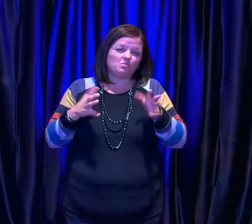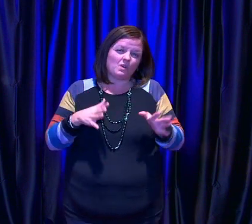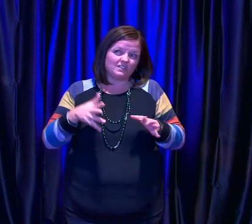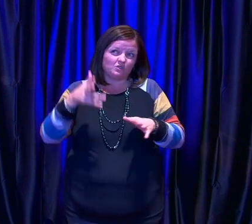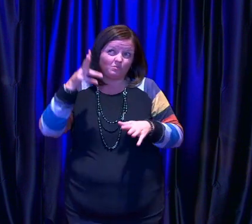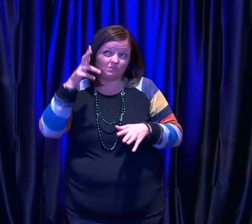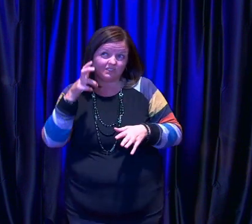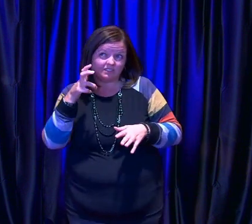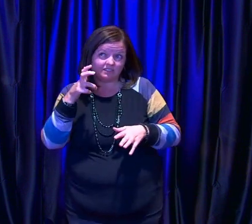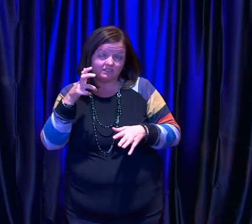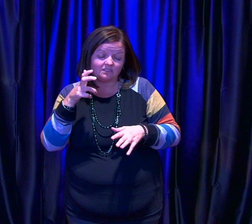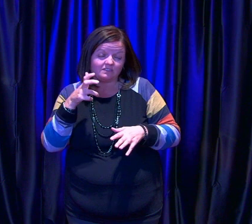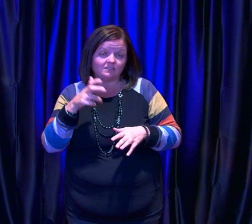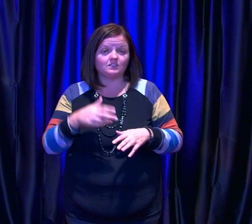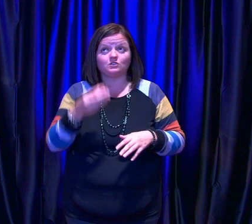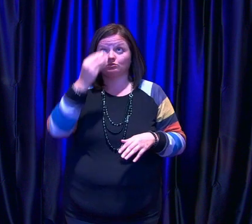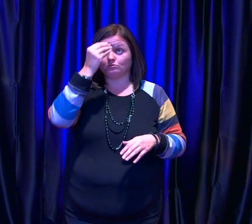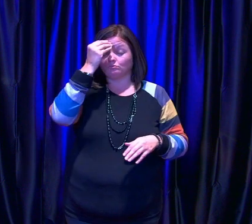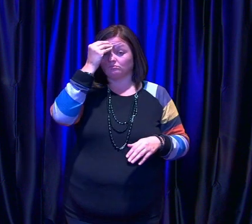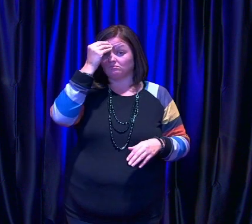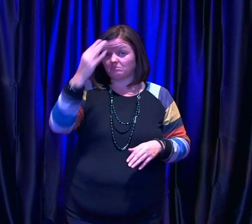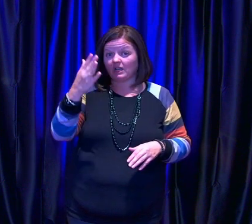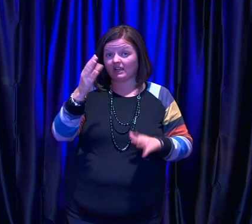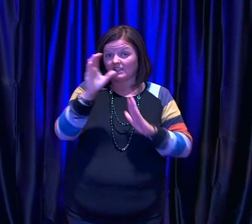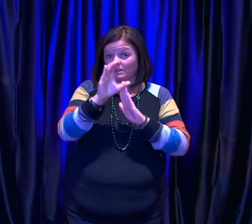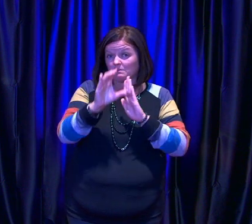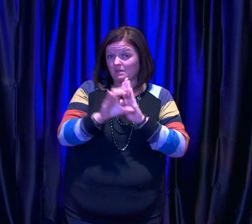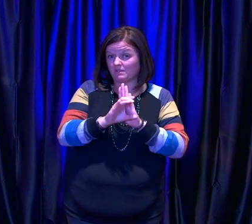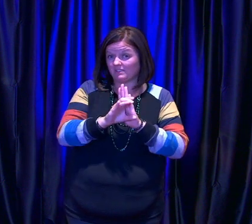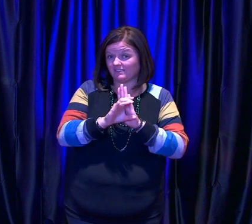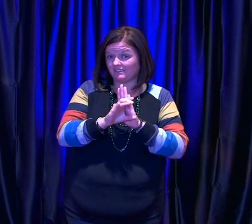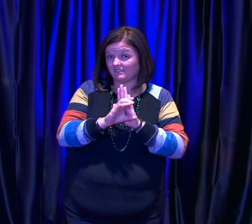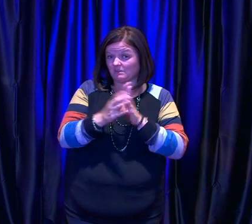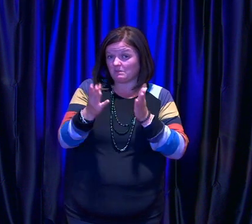by commandments at all is the fact that God knows